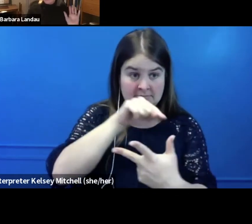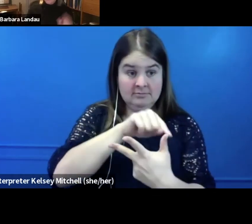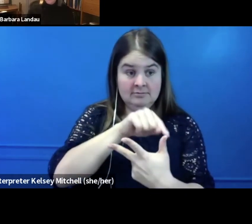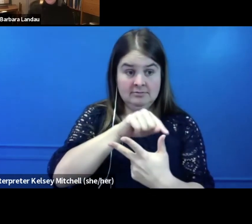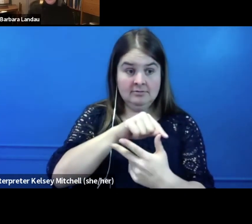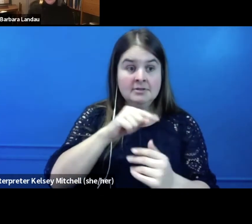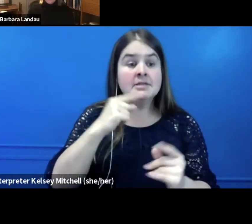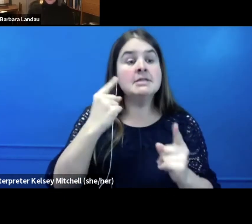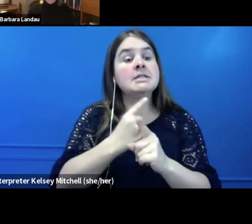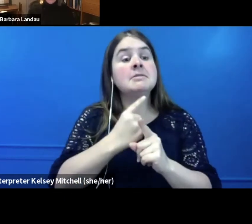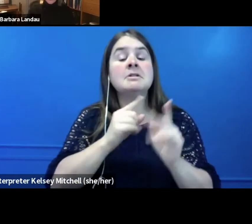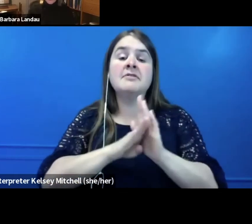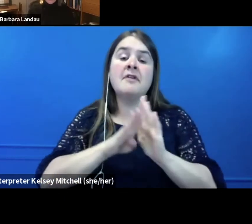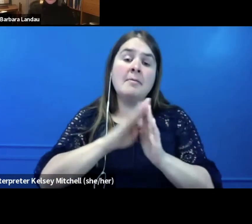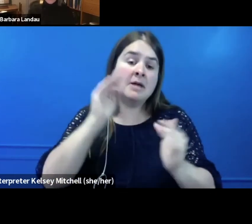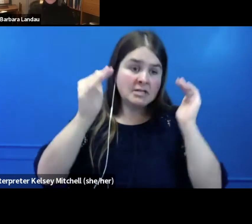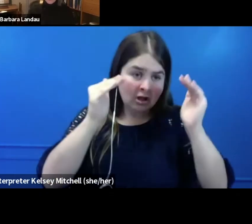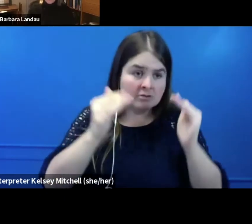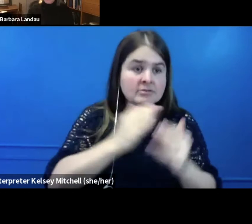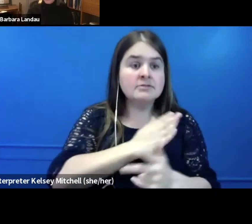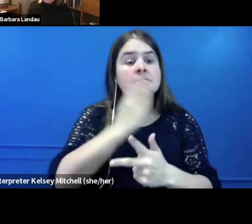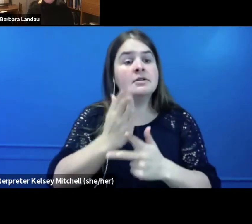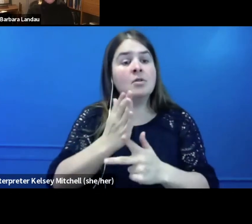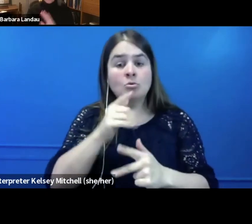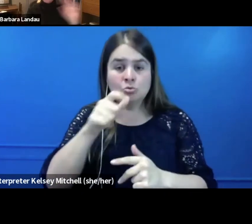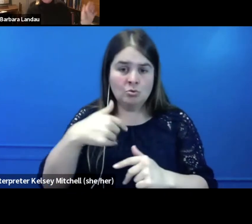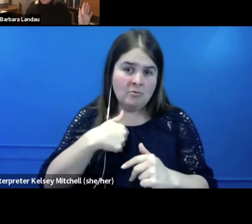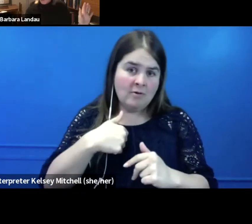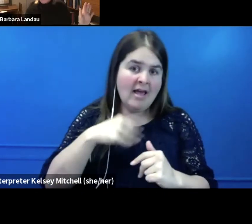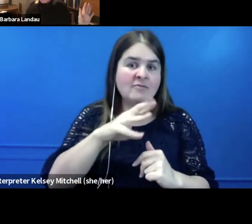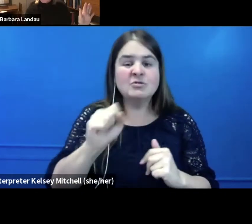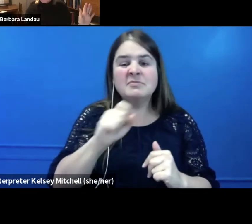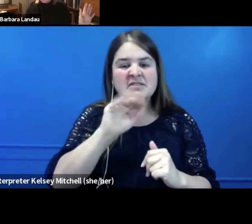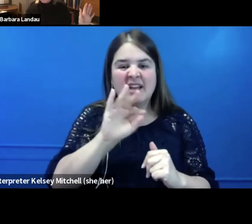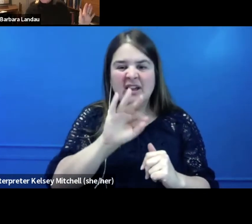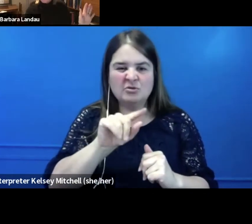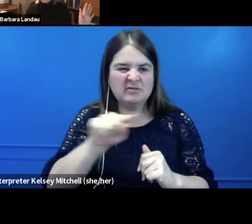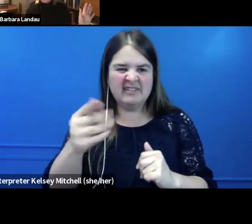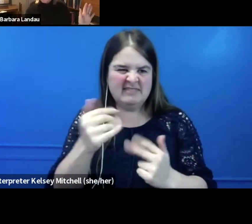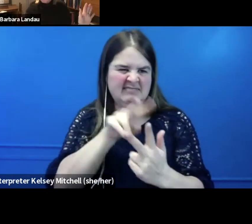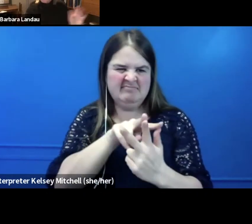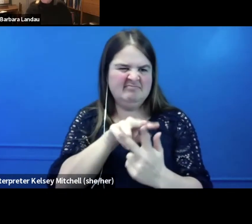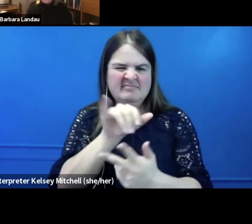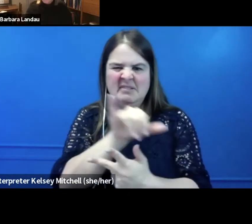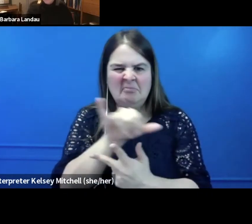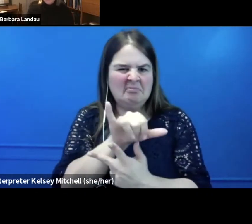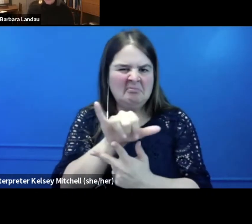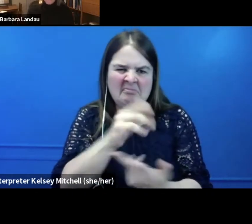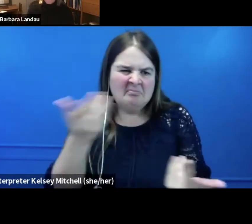year olds and william syndrome individuals 9 to 15 are basically